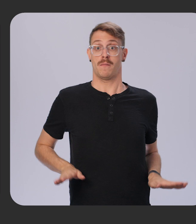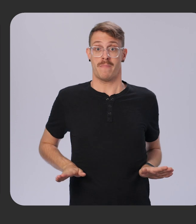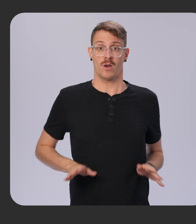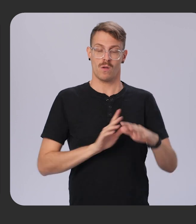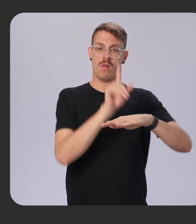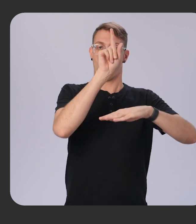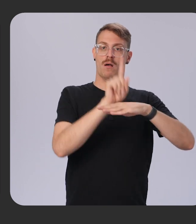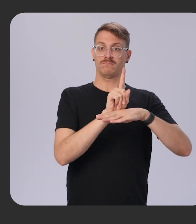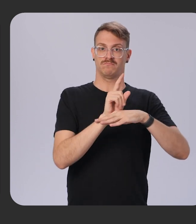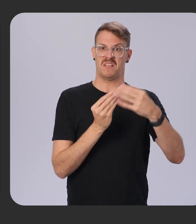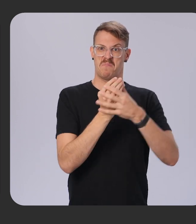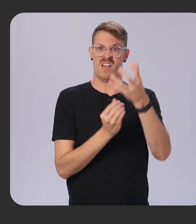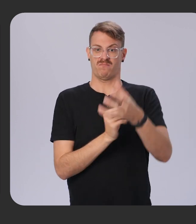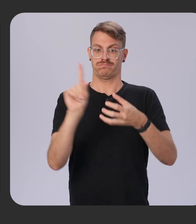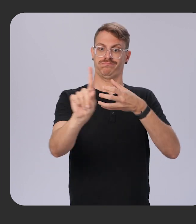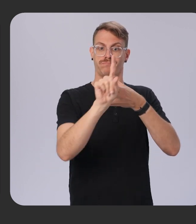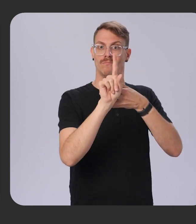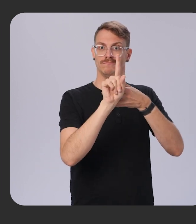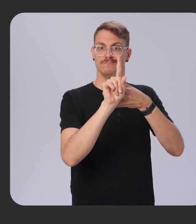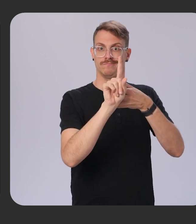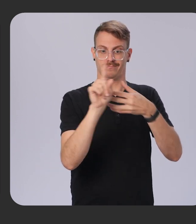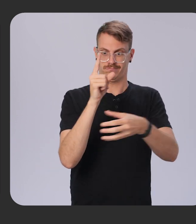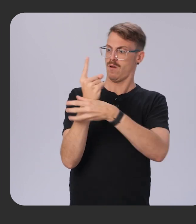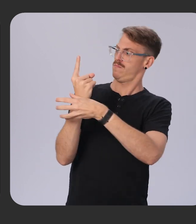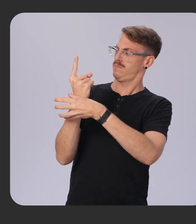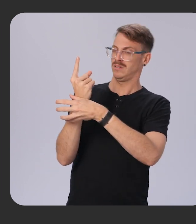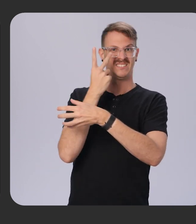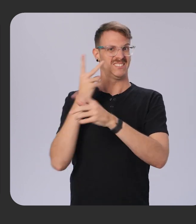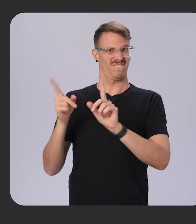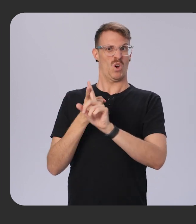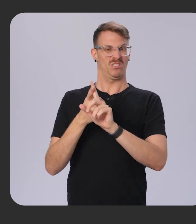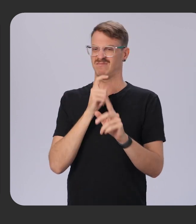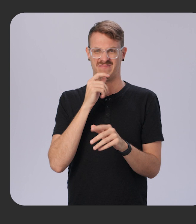in front of the potted plant, making it not look a part of the world.